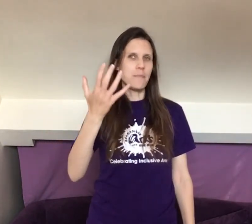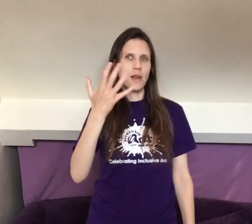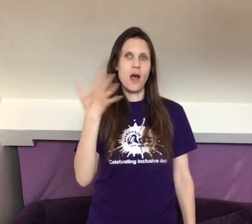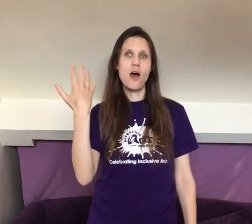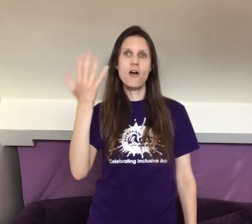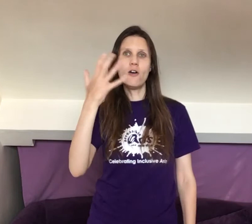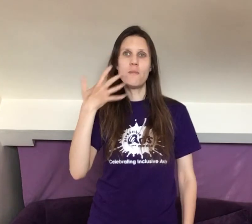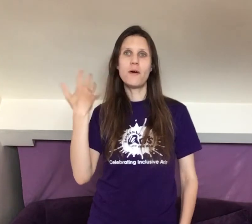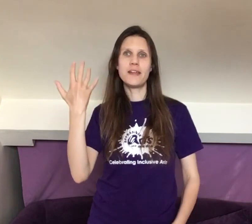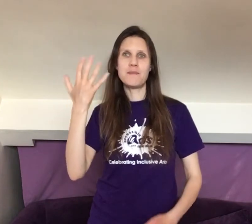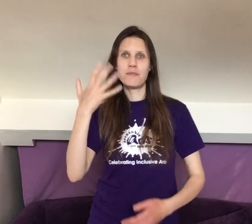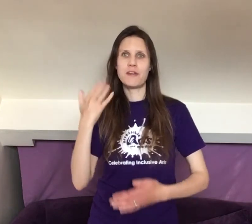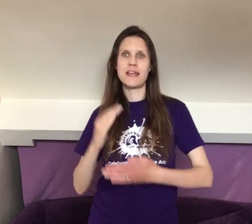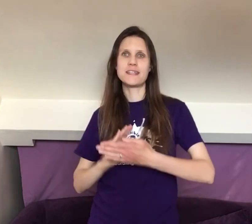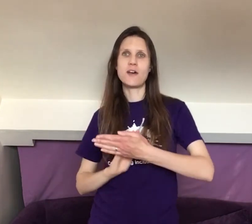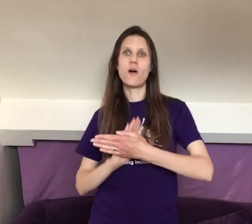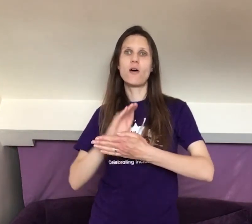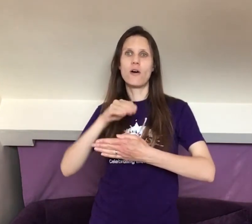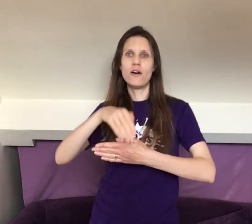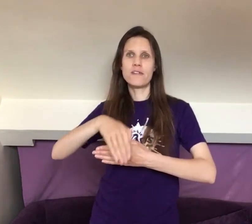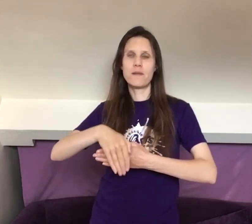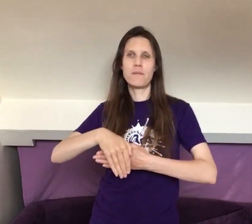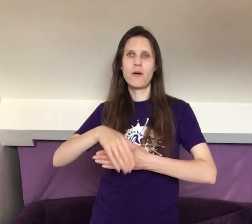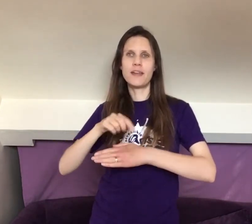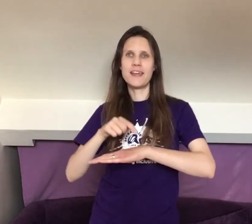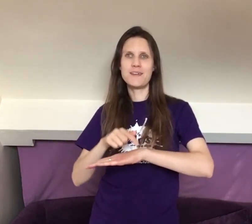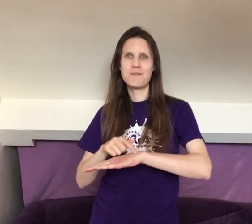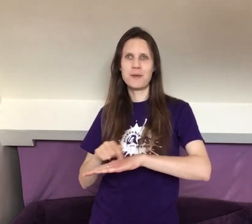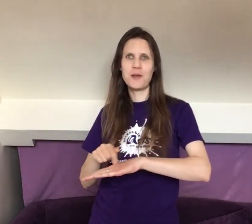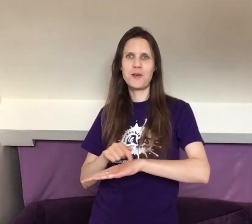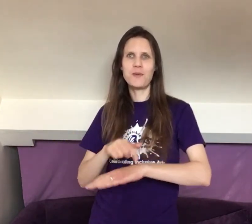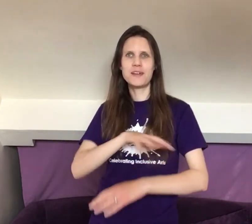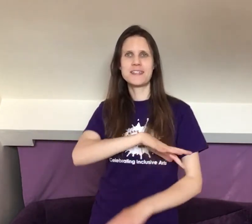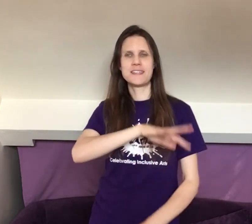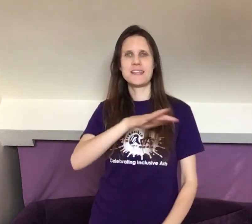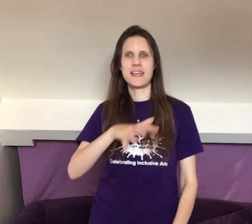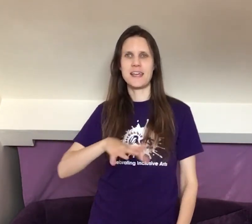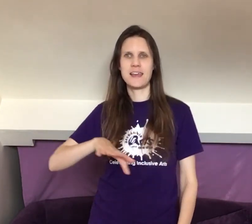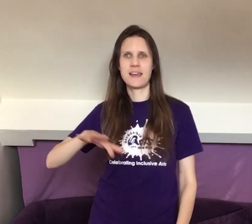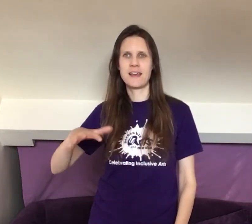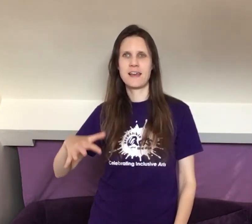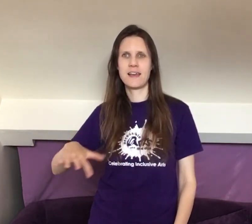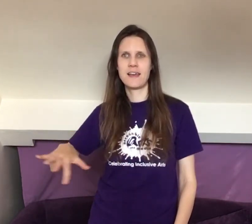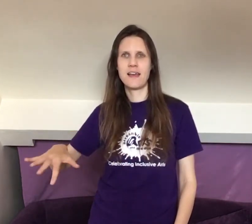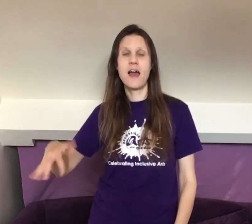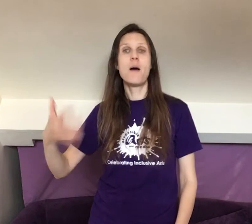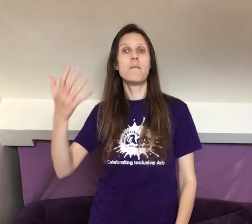blow bonny breeze o’er the bonny blue sea.